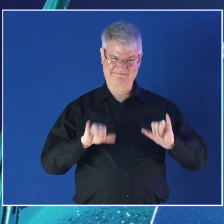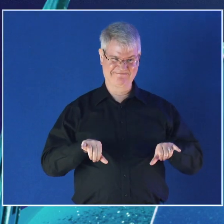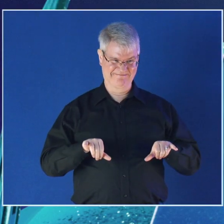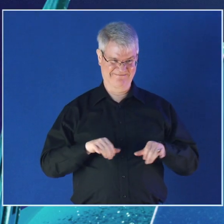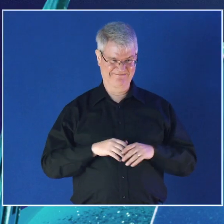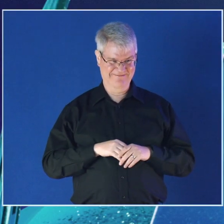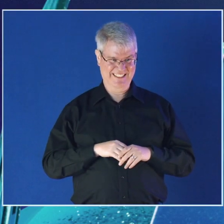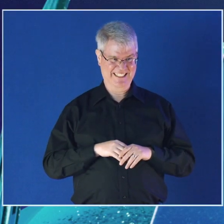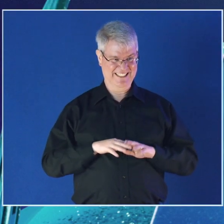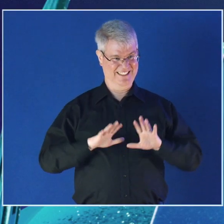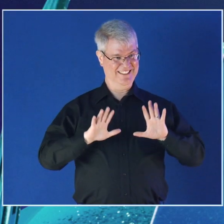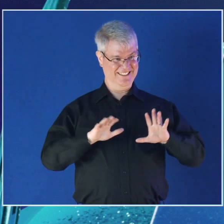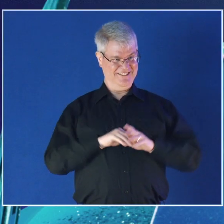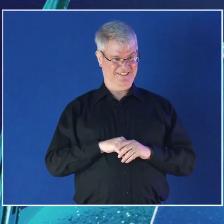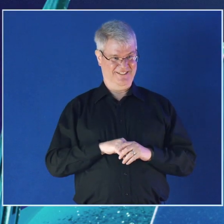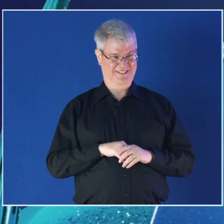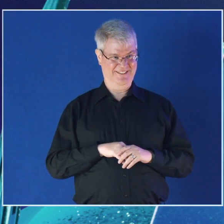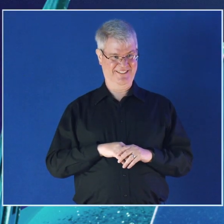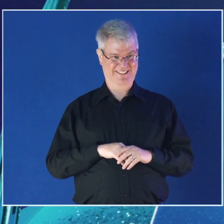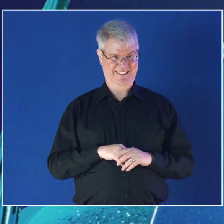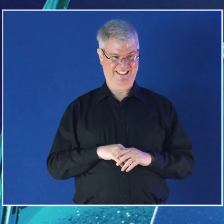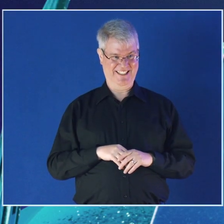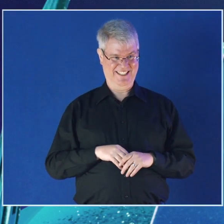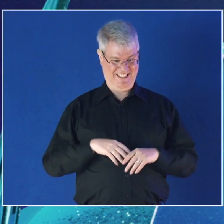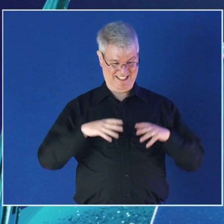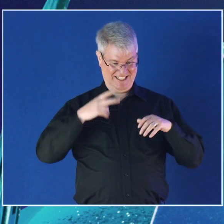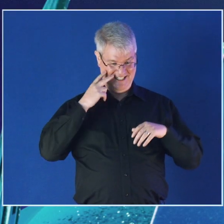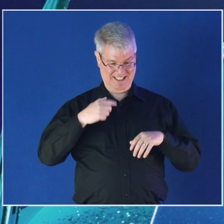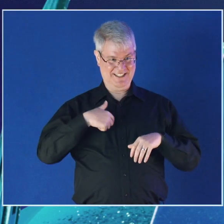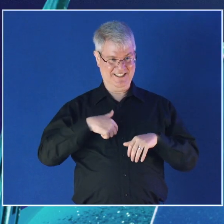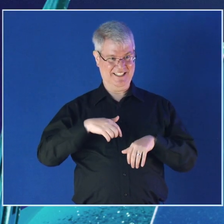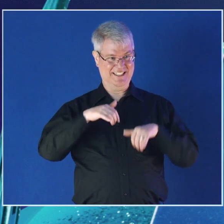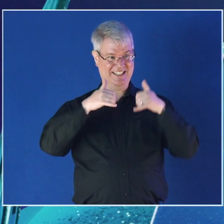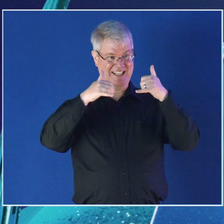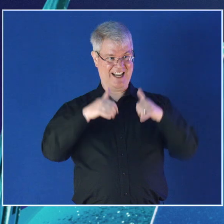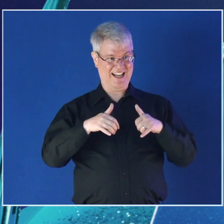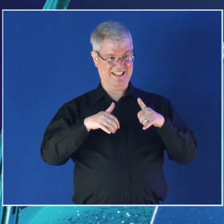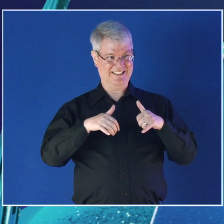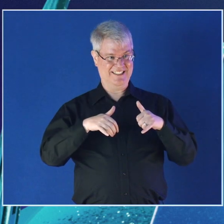the document you've seen me create, now I have to present this to leadership.